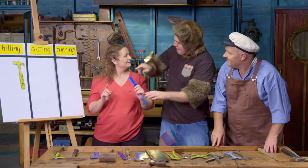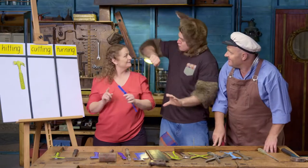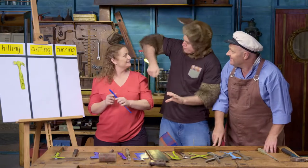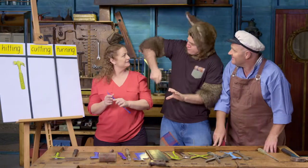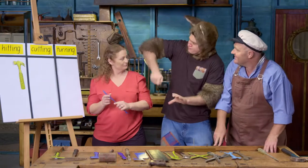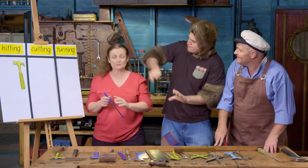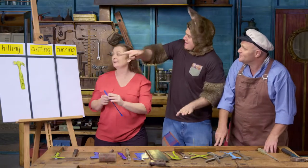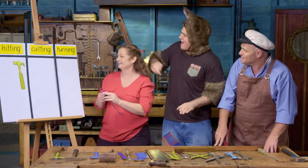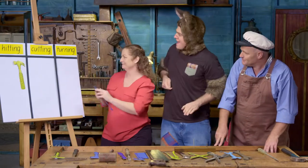Turning.